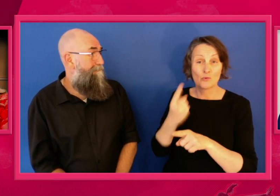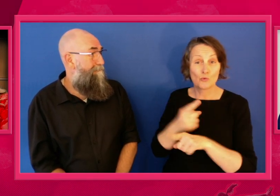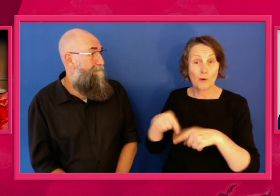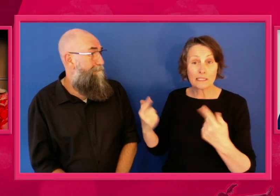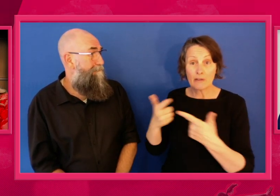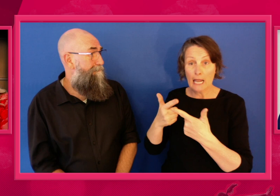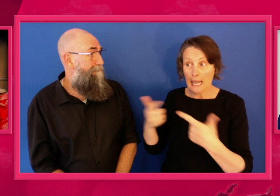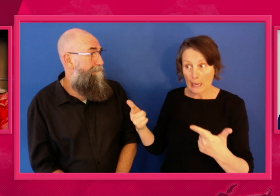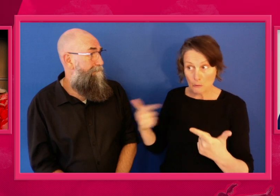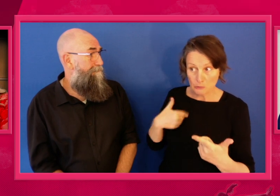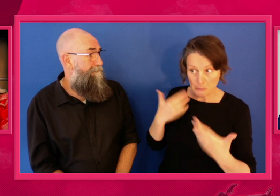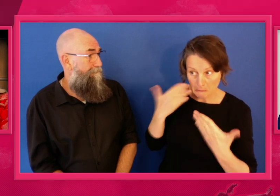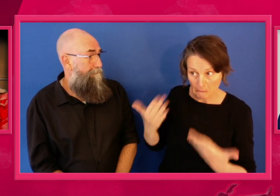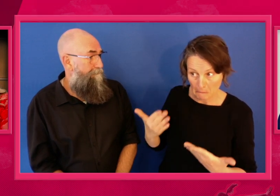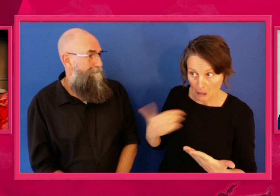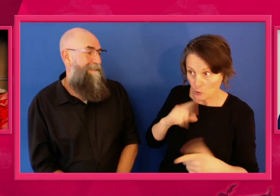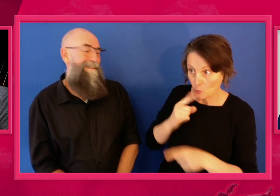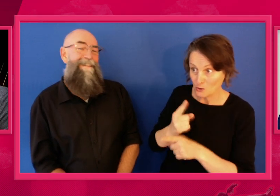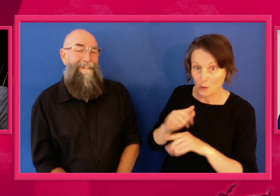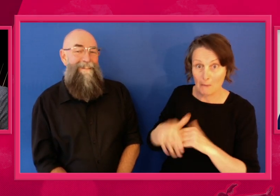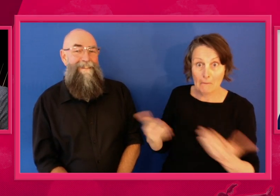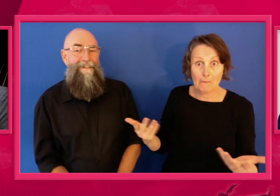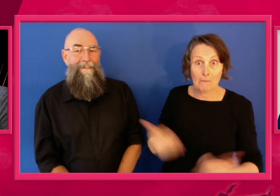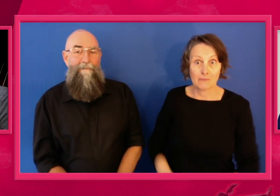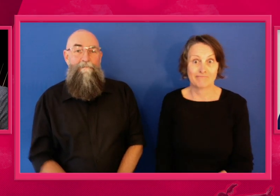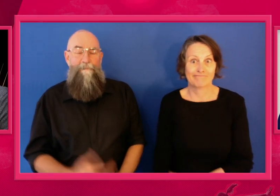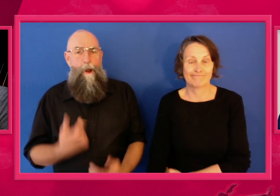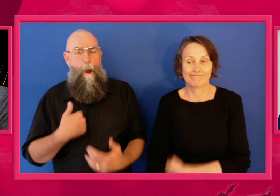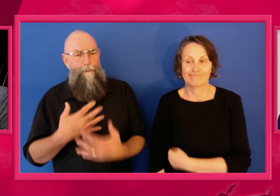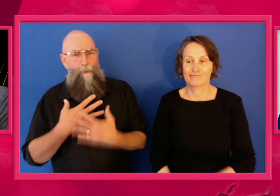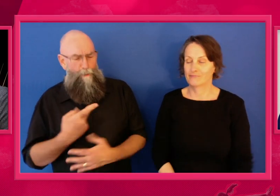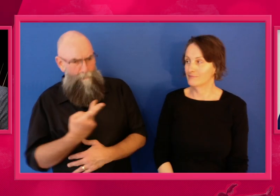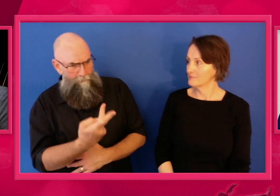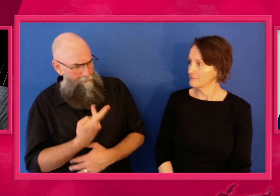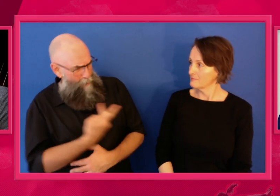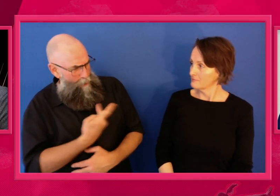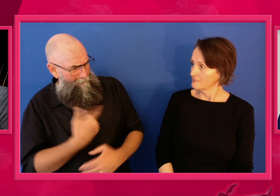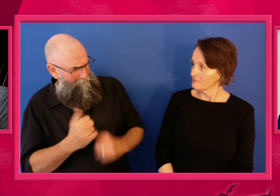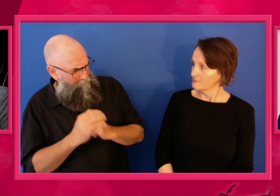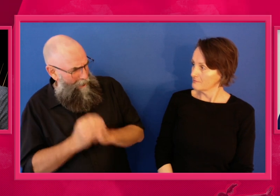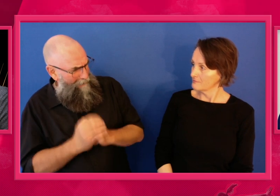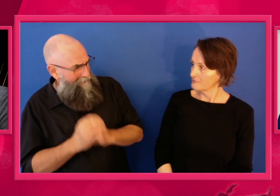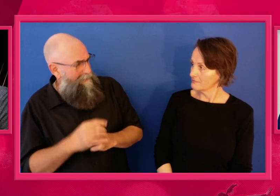yeah, I don't know what he's saying. Kurt Fearnley: Yeah, I'm surprised that we can be friends because not many people know what I'm saying either. So.